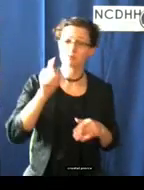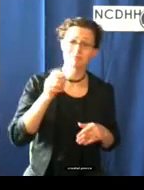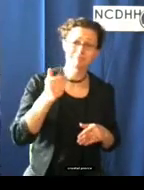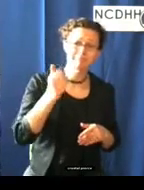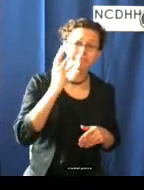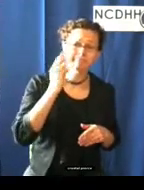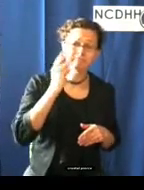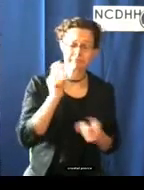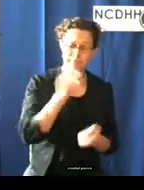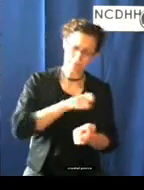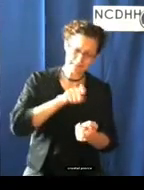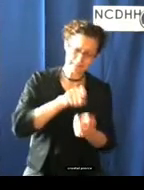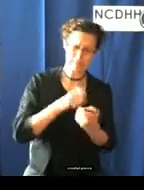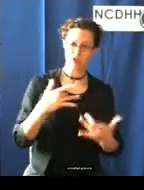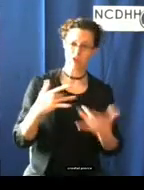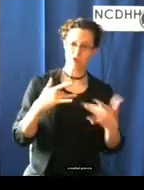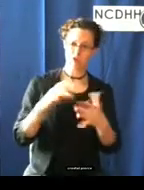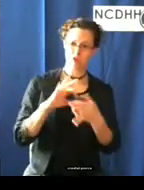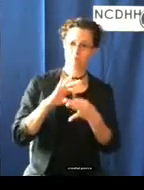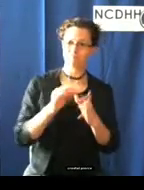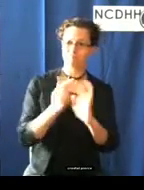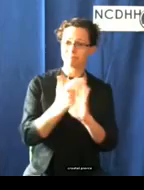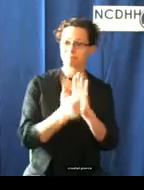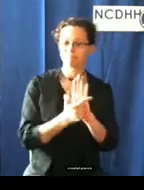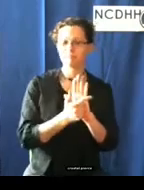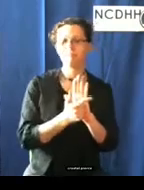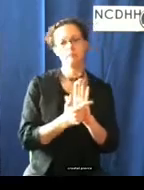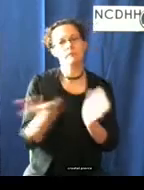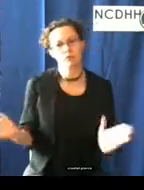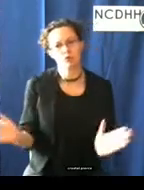ENCOURAGE YOU TO CONTACT A PRIVATE ATTORNEY DISABILITY RIGHTS NEBRASKA